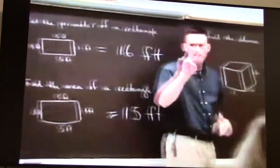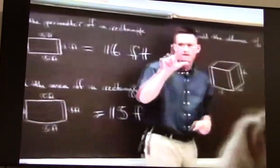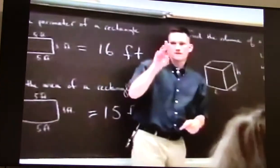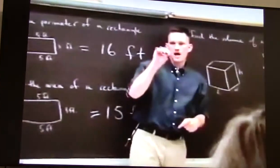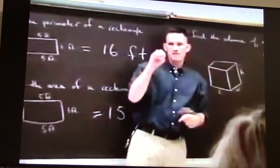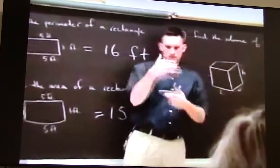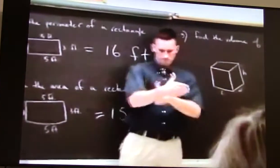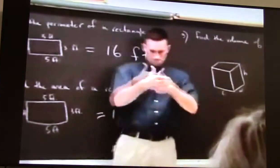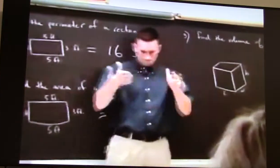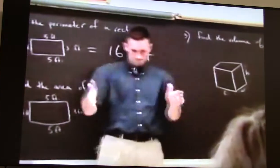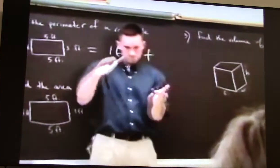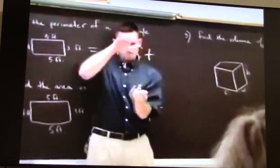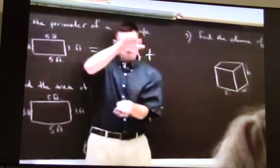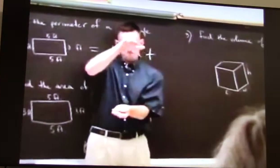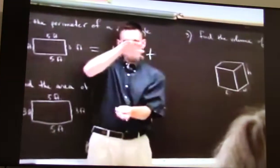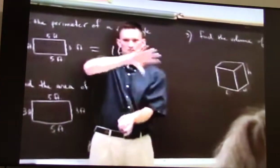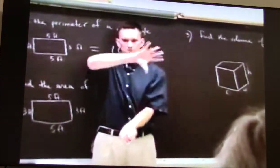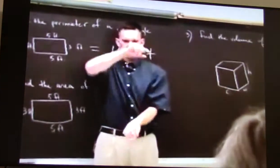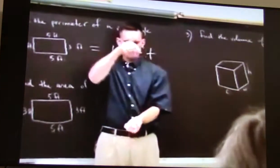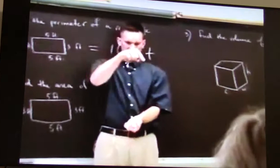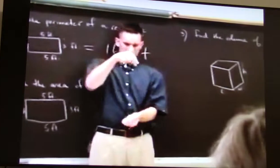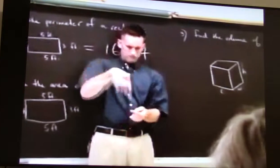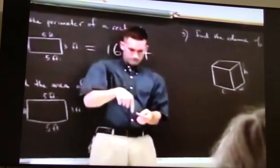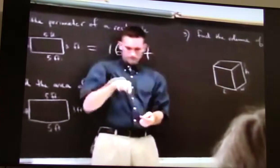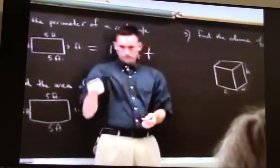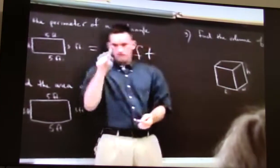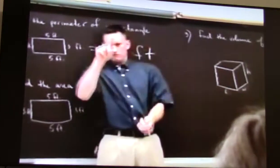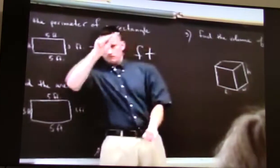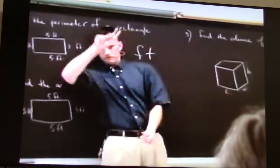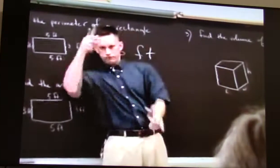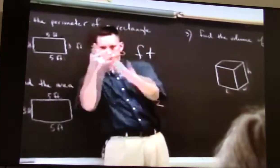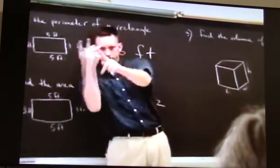Ok so for volume, the three dimensional shapes.